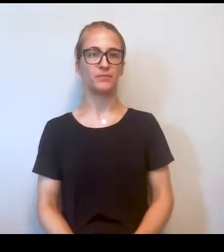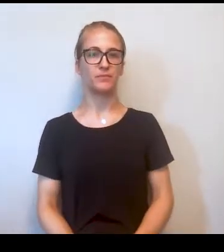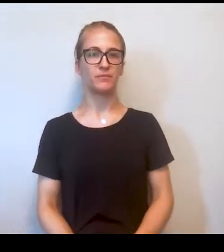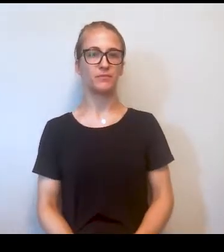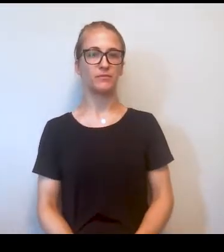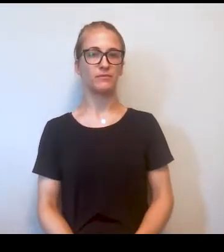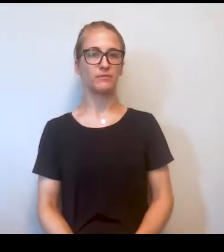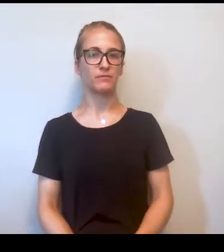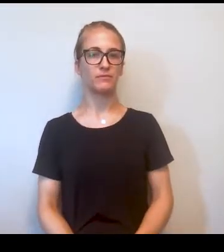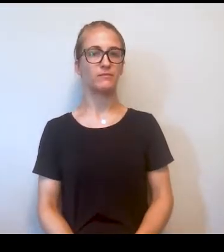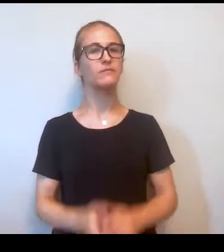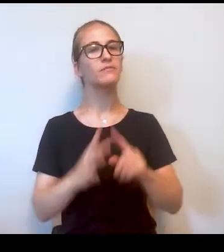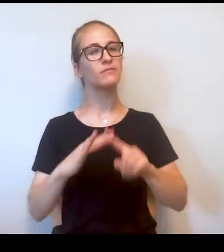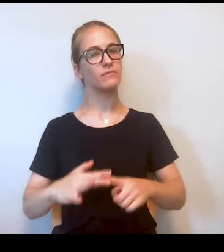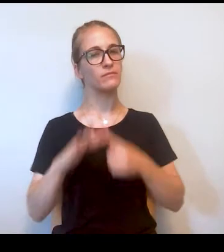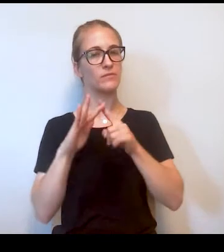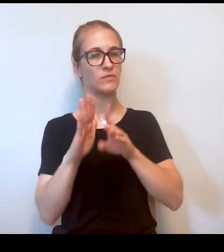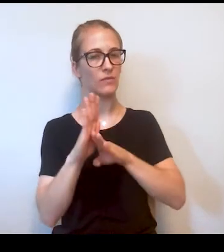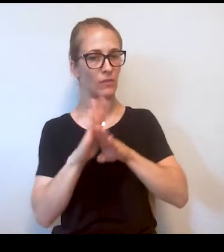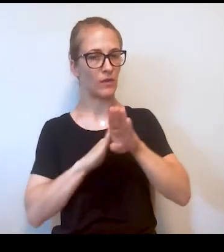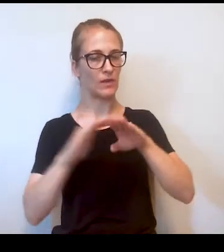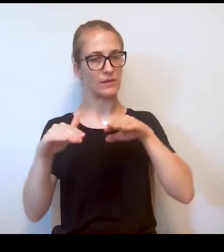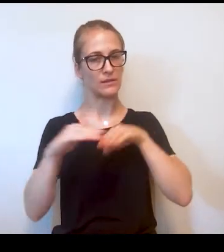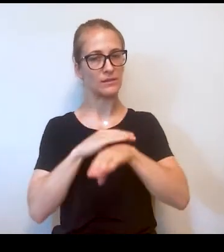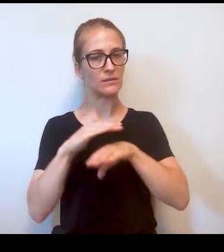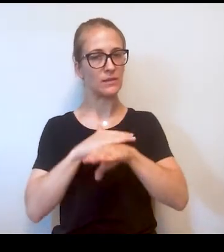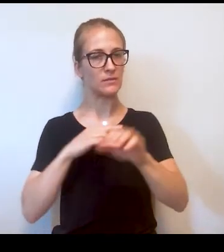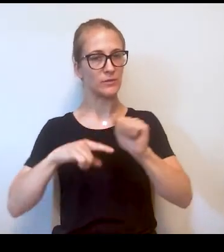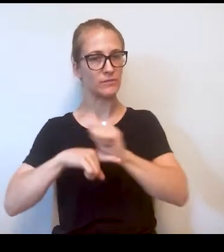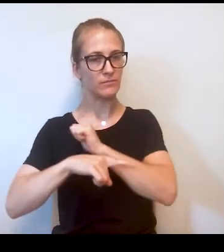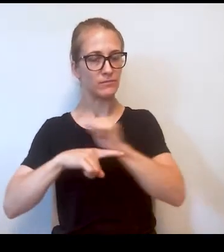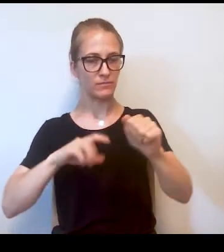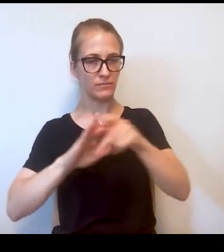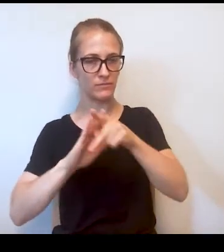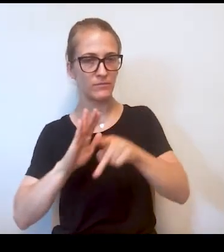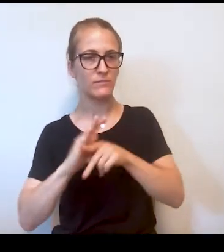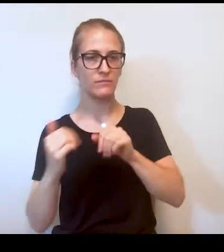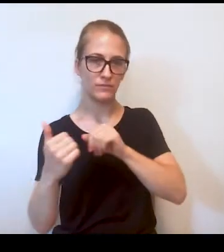and started developing accessibility practices